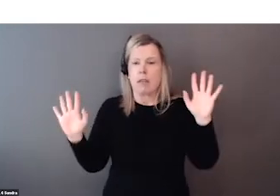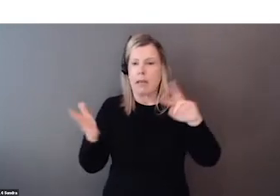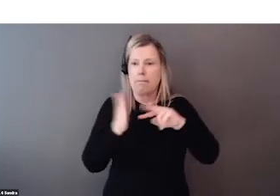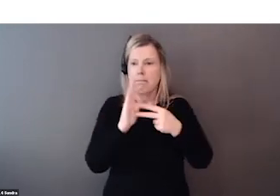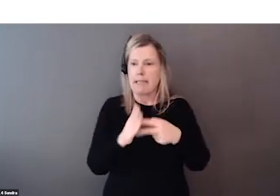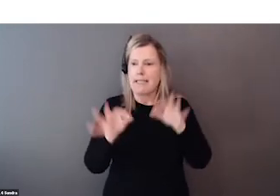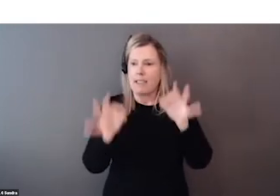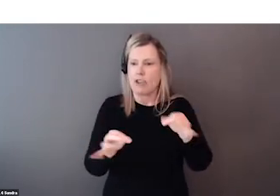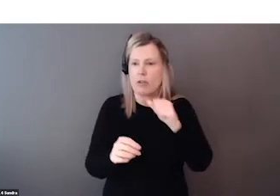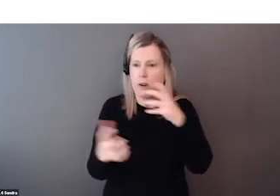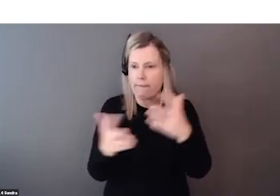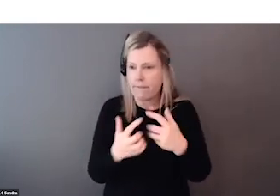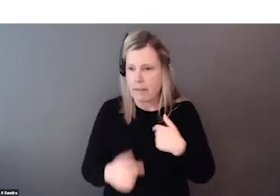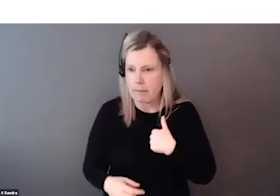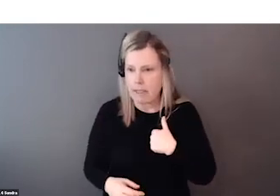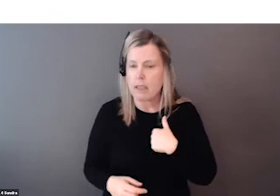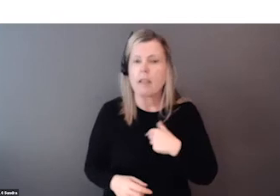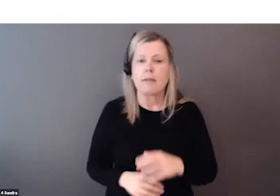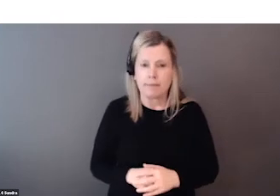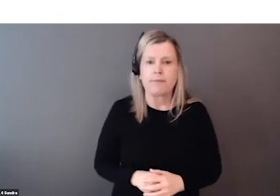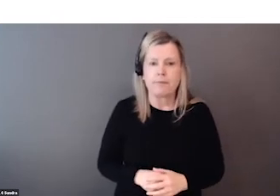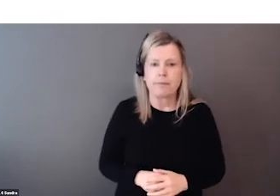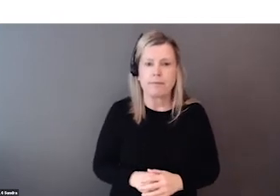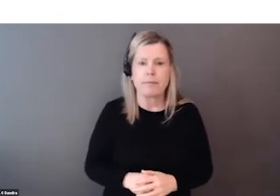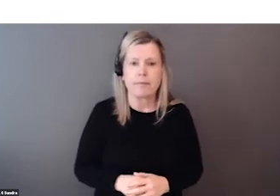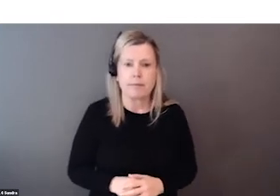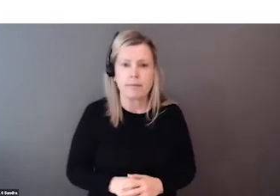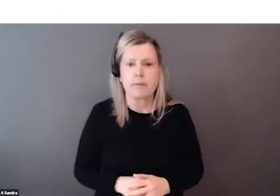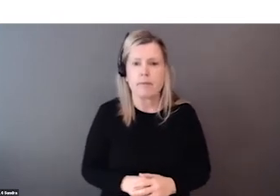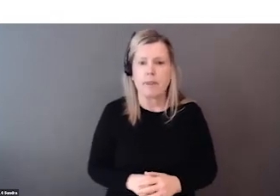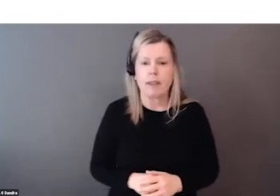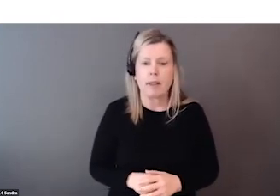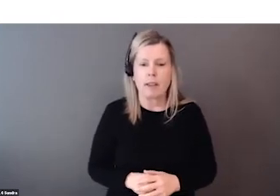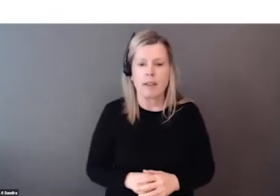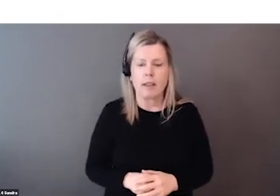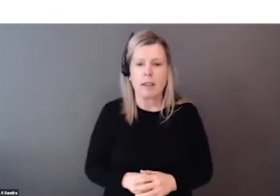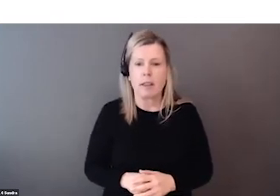But it is out at that outer edge that you find innovation, and the early warning signs of risks to come.